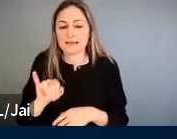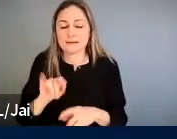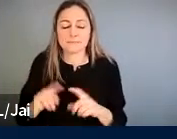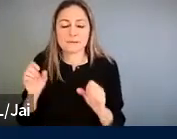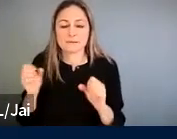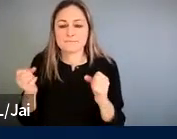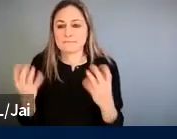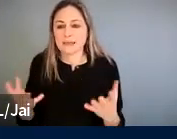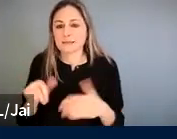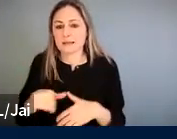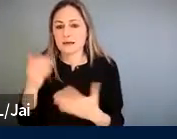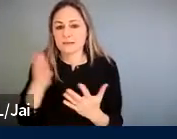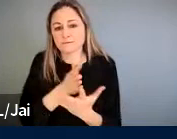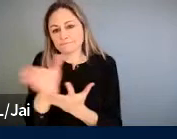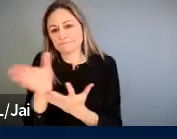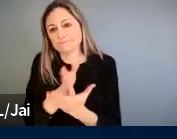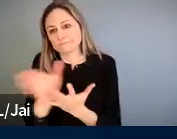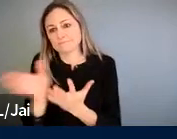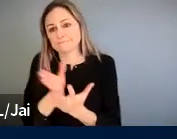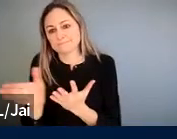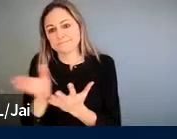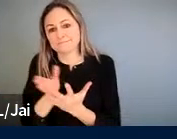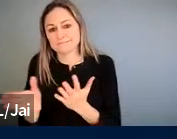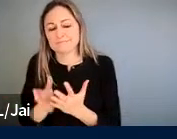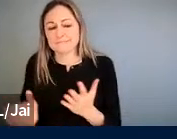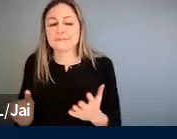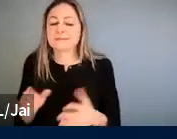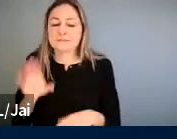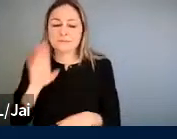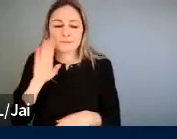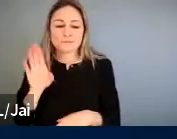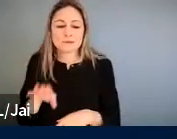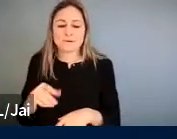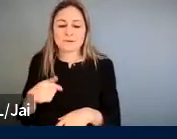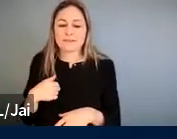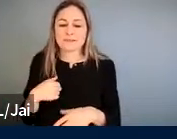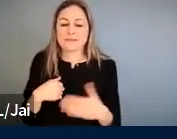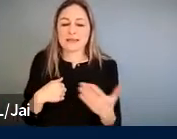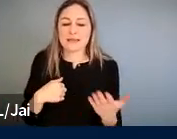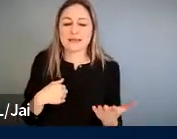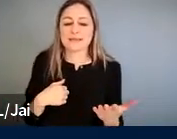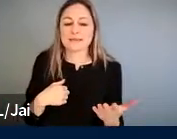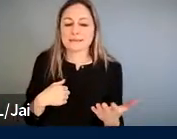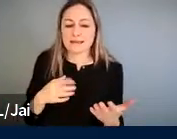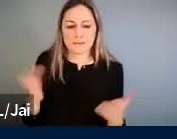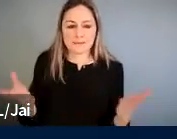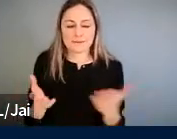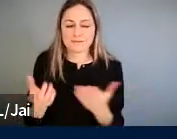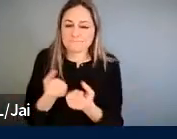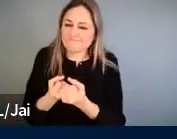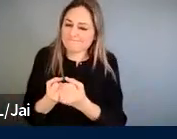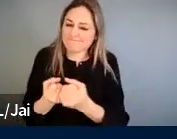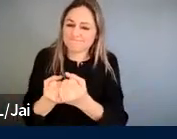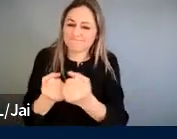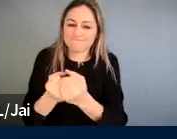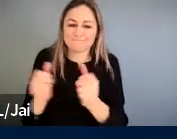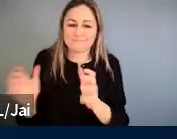other important areas, please know that I am going to continue to cheer you on, but it will just be